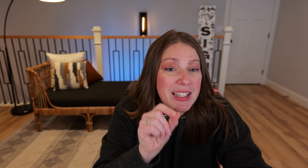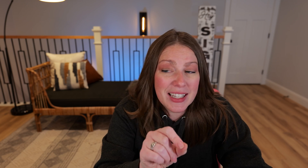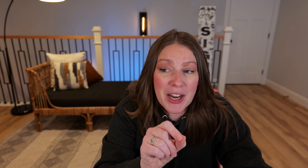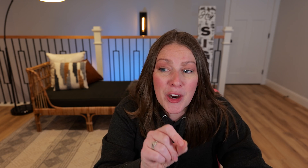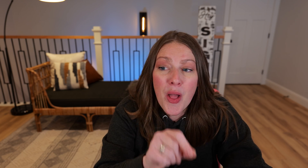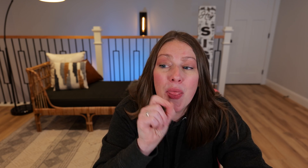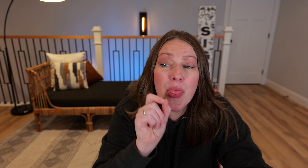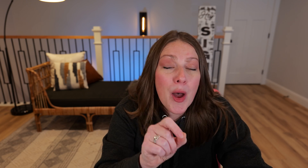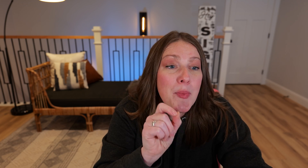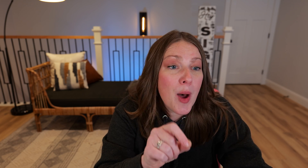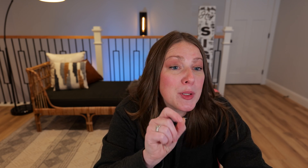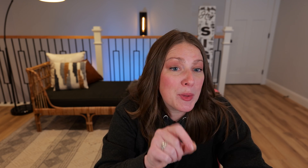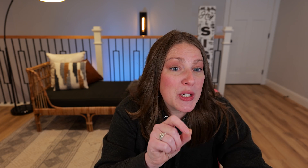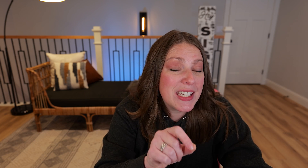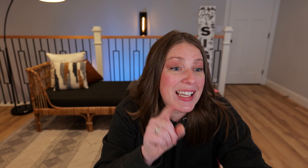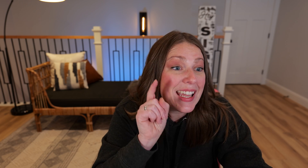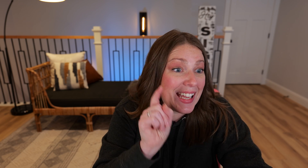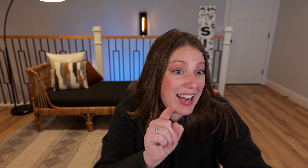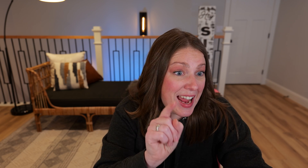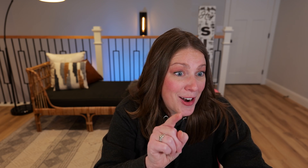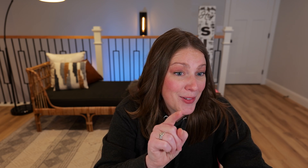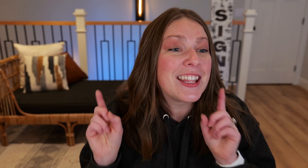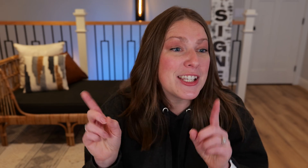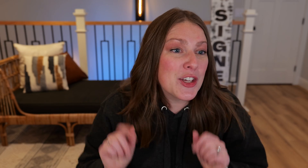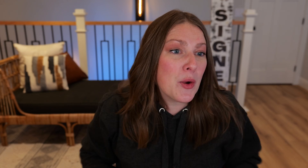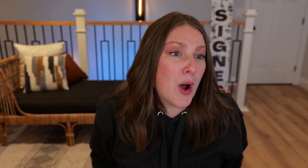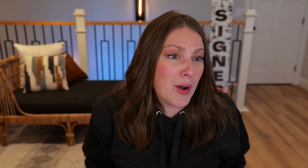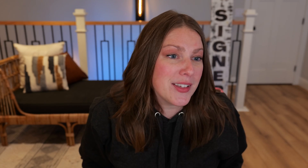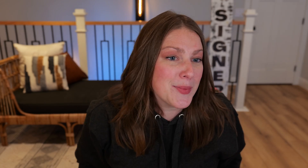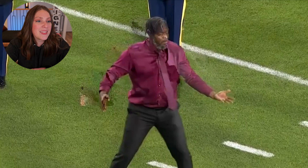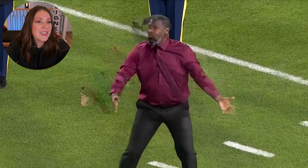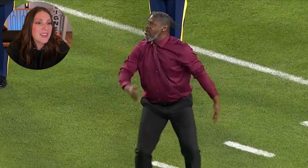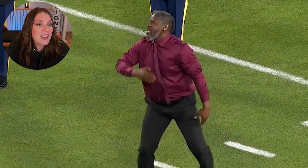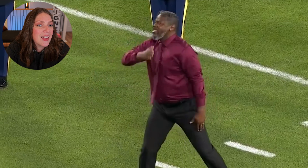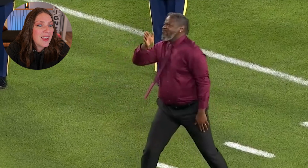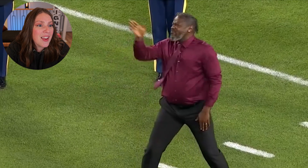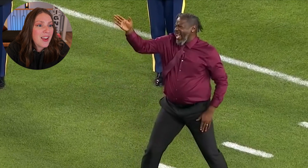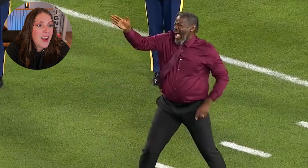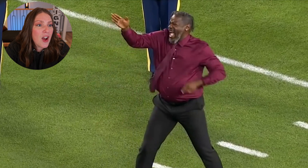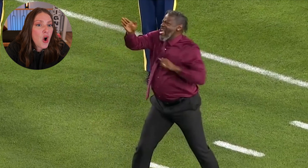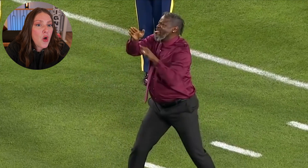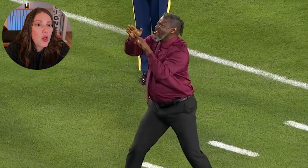glare, the bombs bursting in air. Let's look at WAWAs